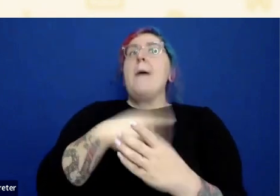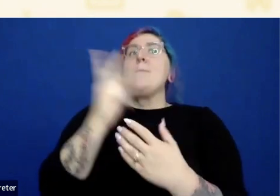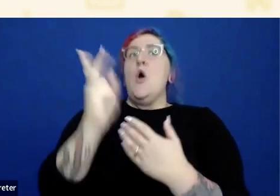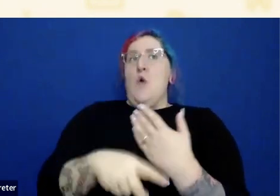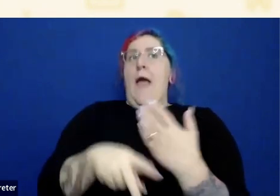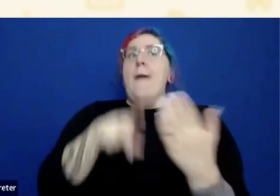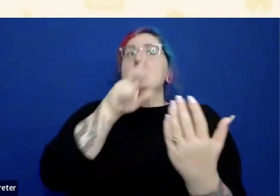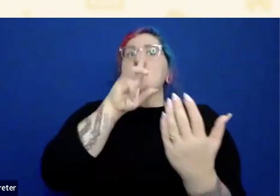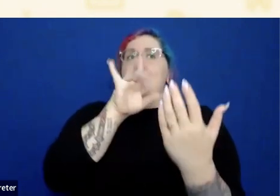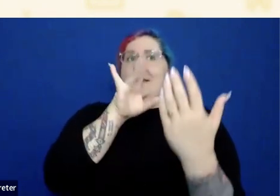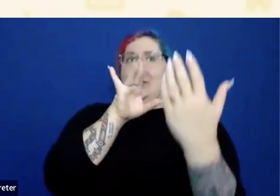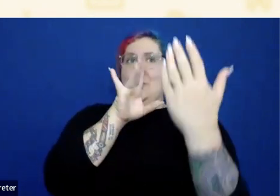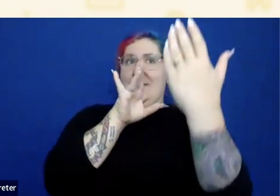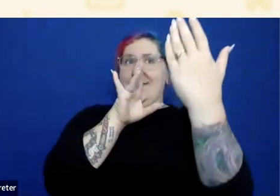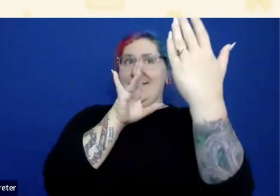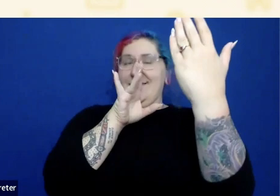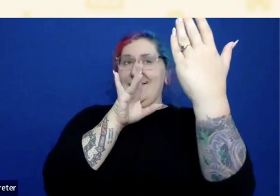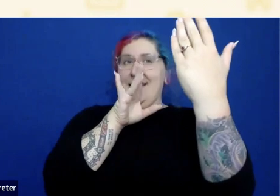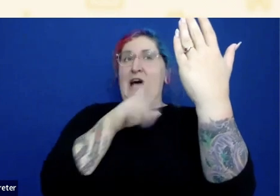that a page that strictly had text on it